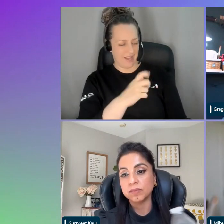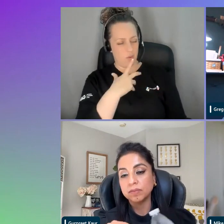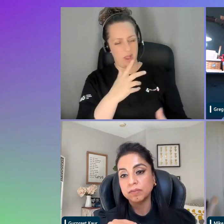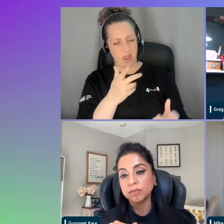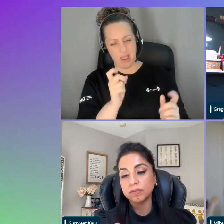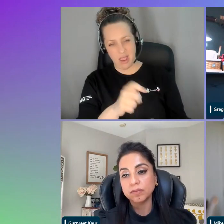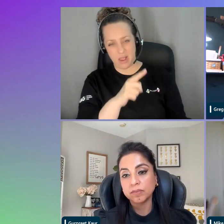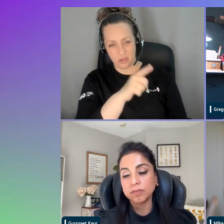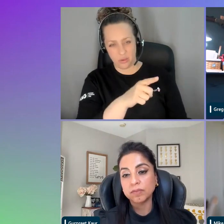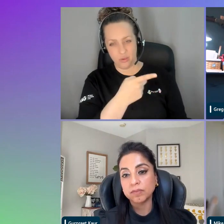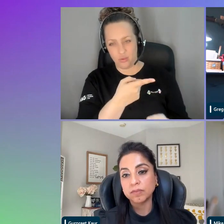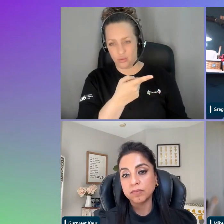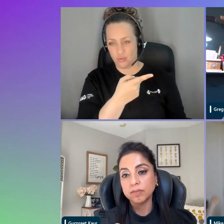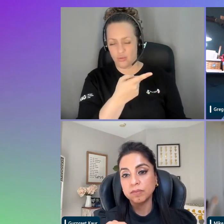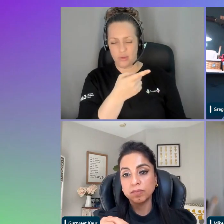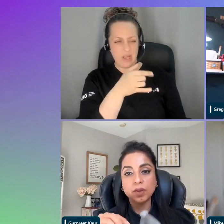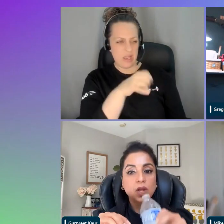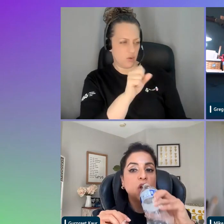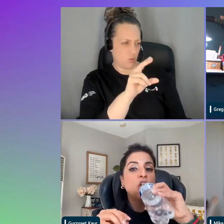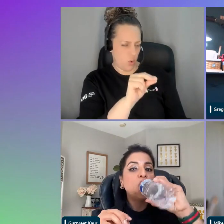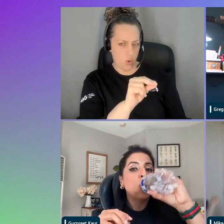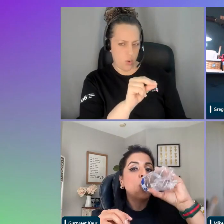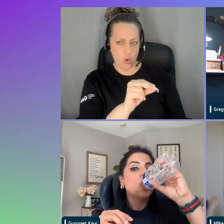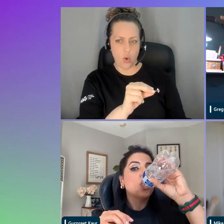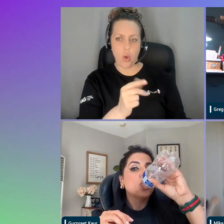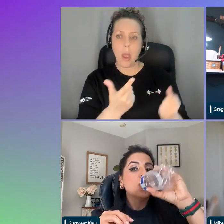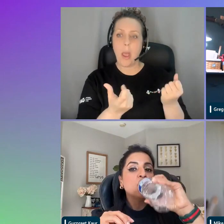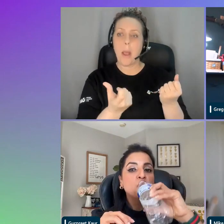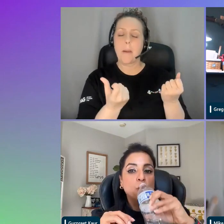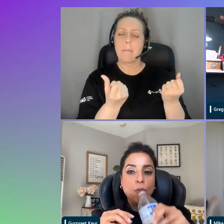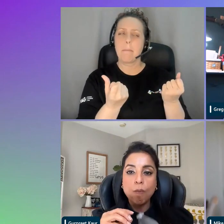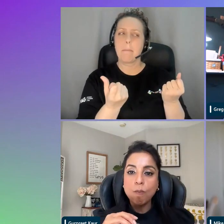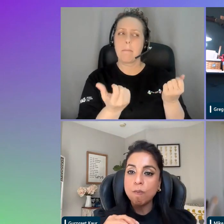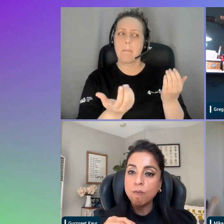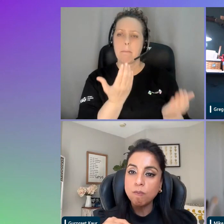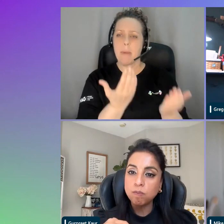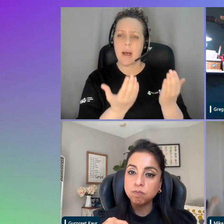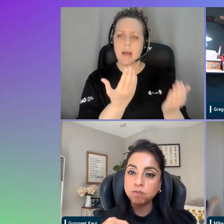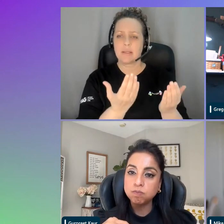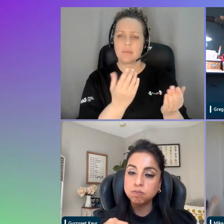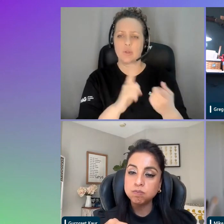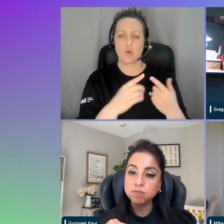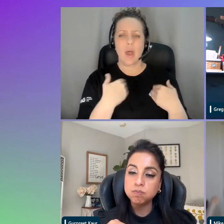want to ask Harpreet just to jump out. Uh, quick, yes or no? Possible to have an effective accessibility program in a